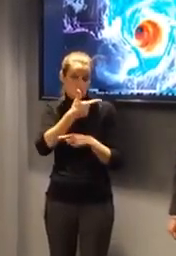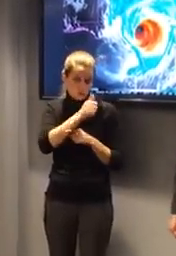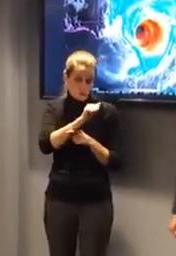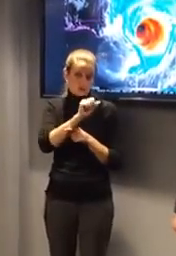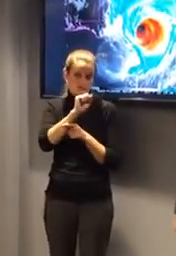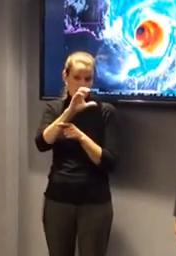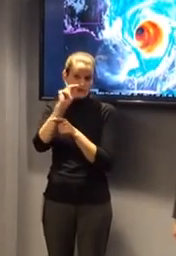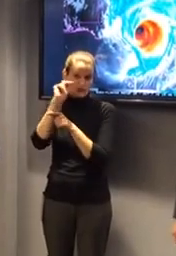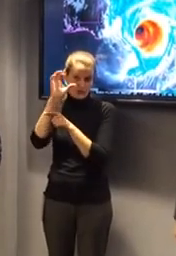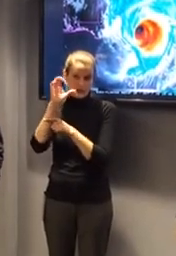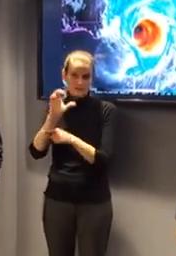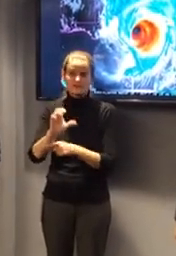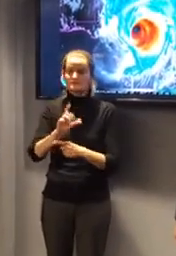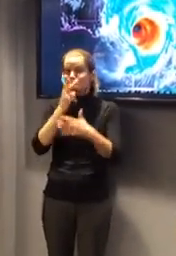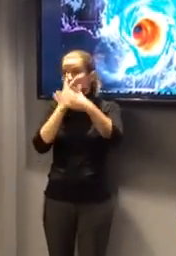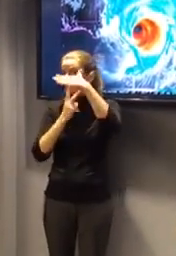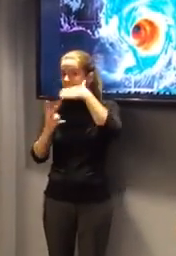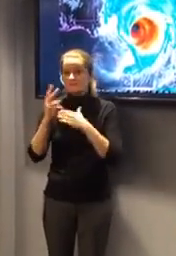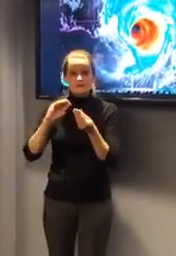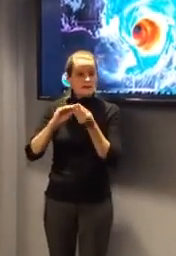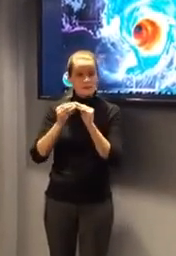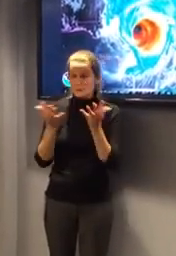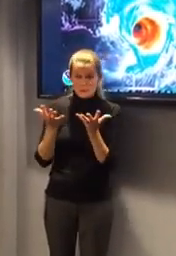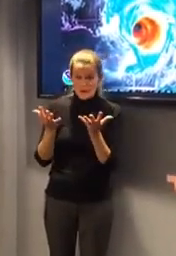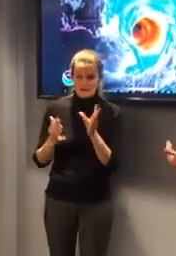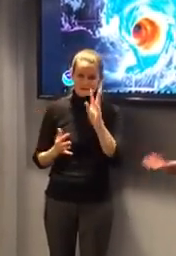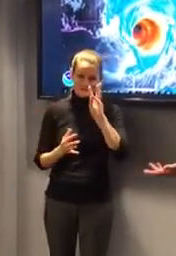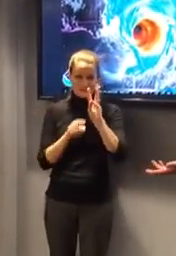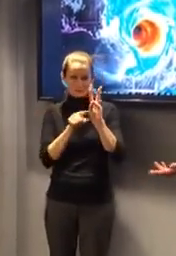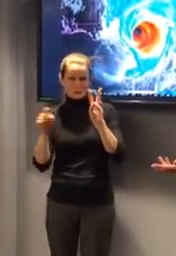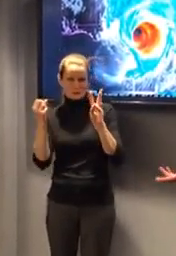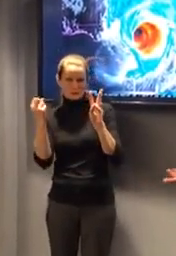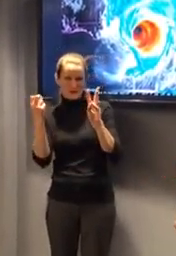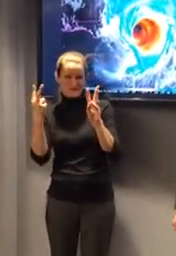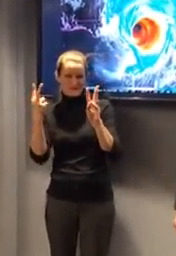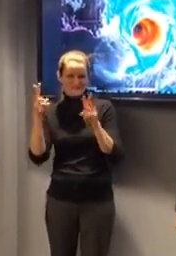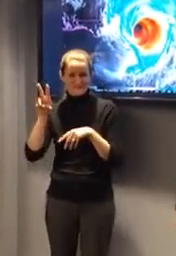Even some areas could exceed fifteen inches of rain, and that will certainly lead to the threat for flash flooding.